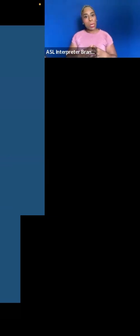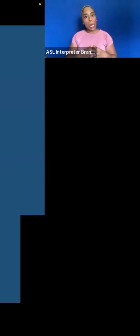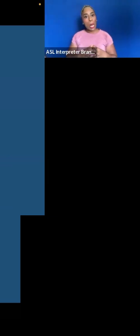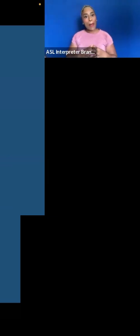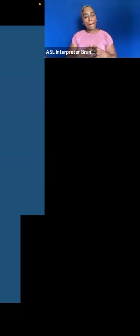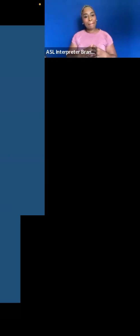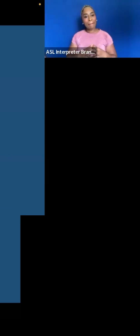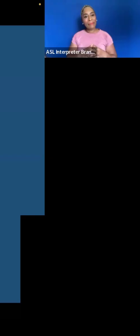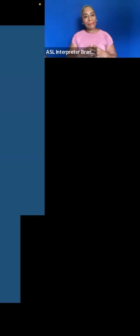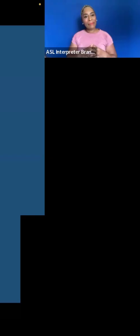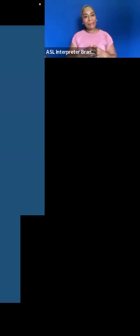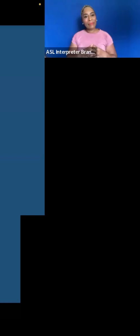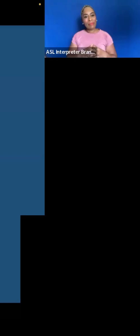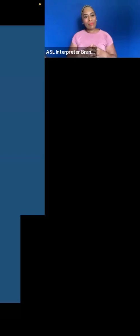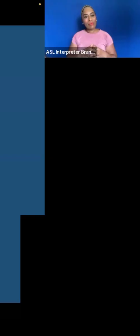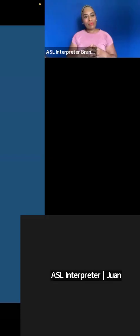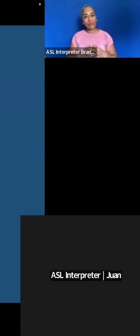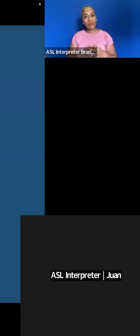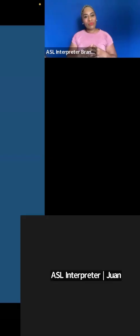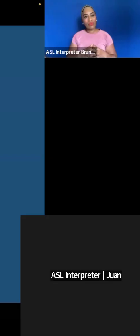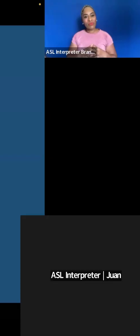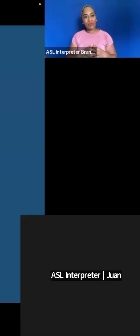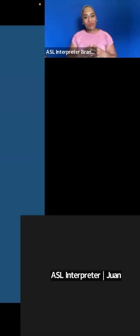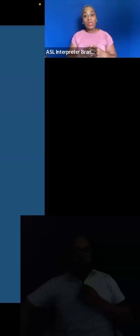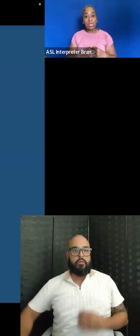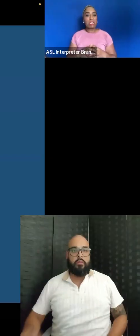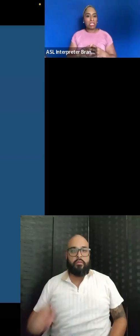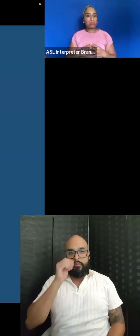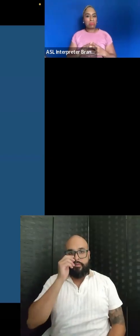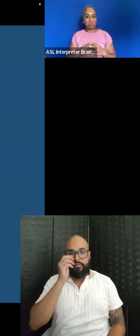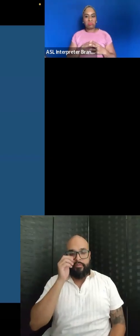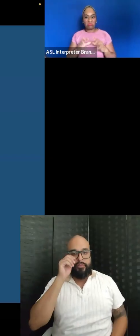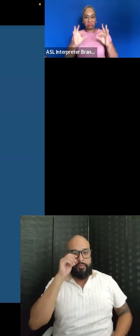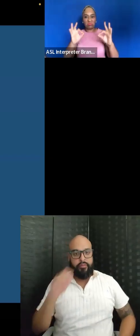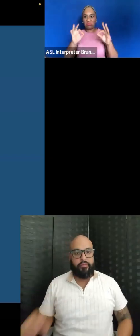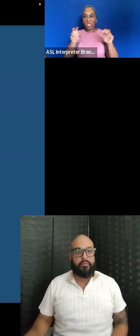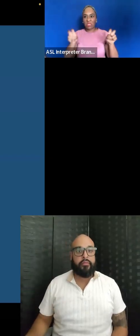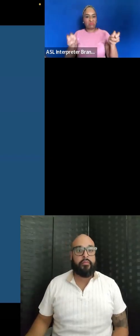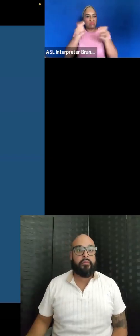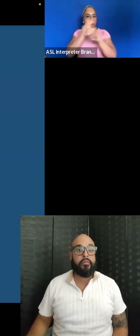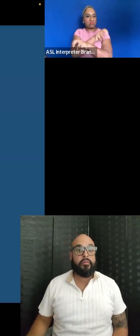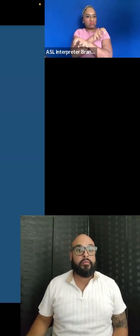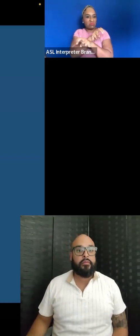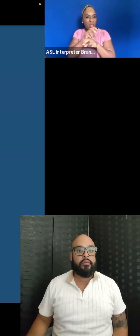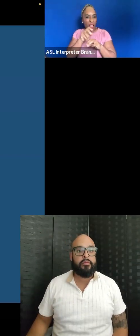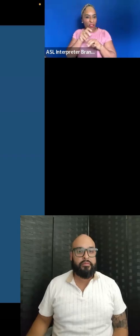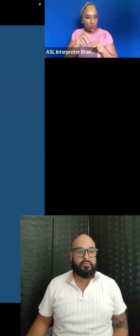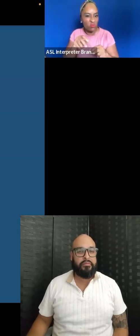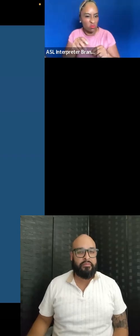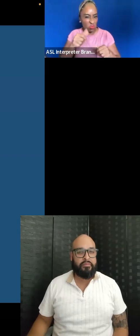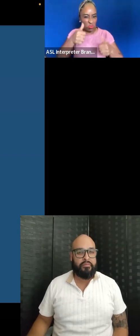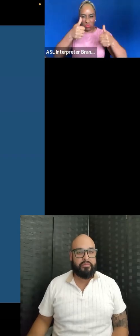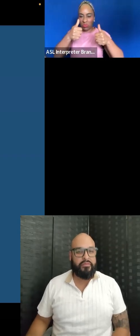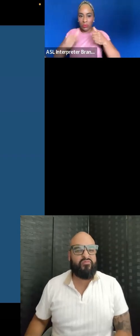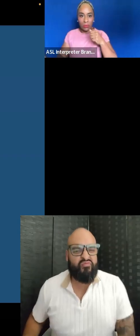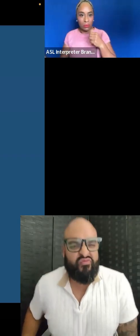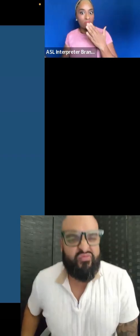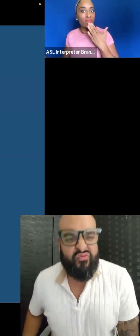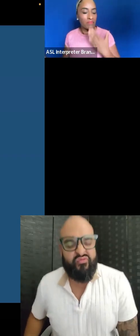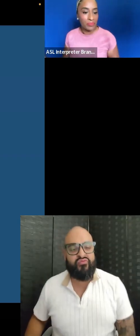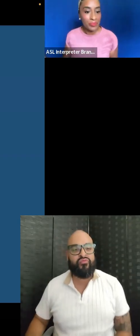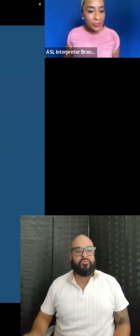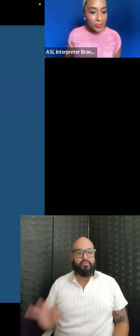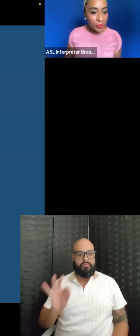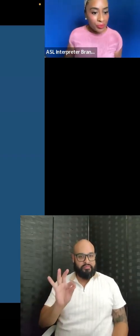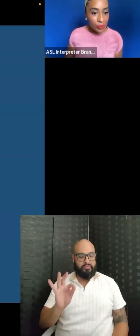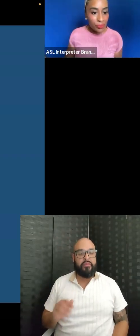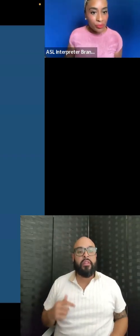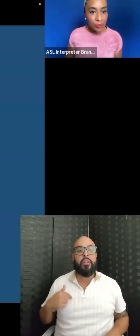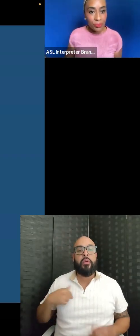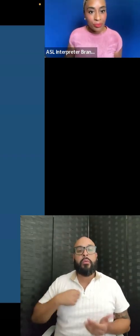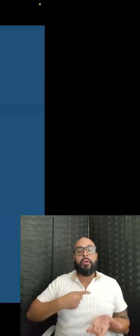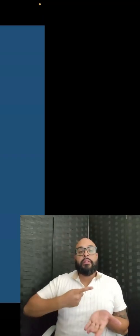What are some of the struggles with identification, but why it's important to get past that and look at if a student truly does have a comorbid SLD VI.